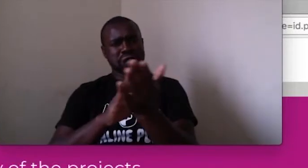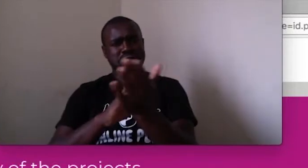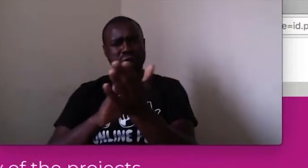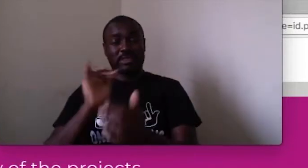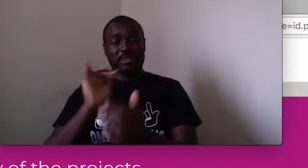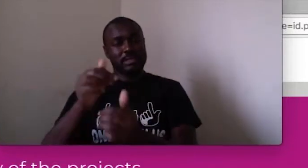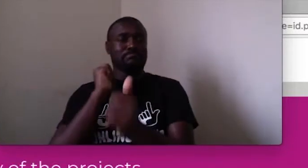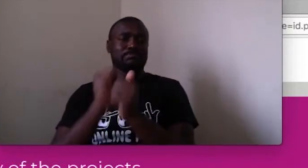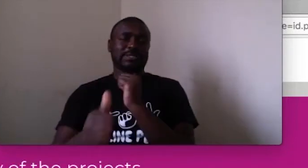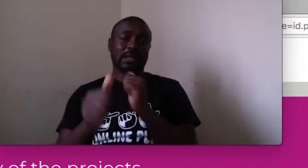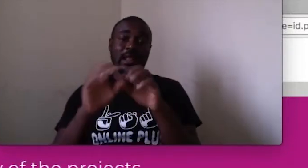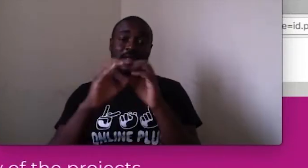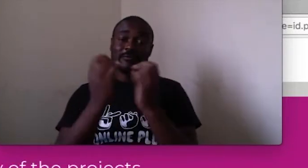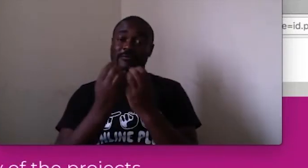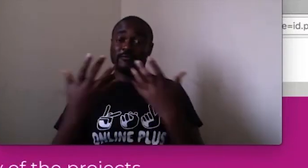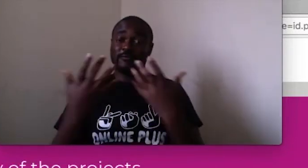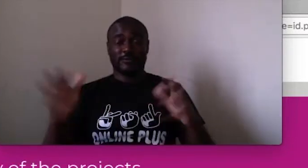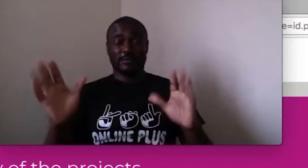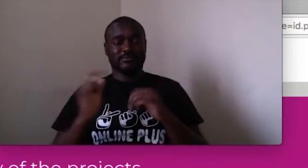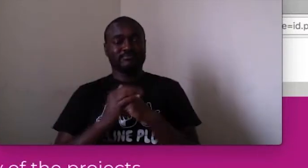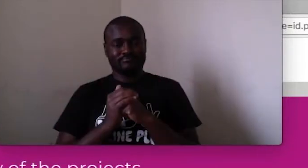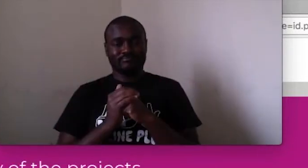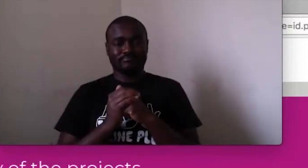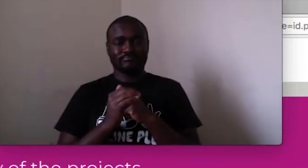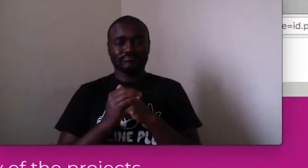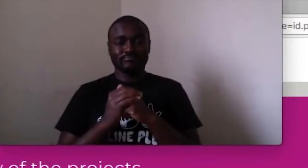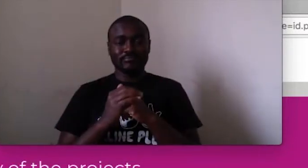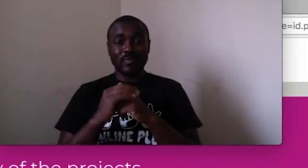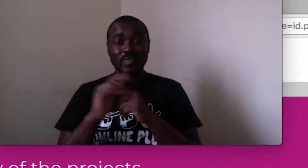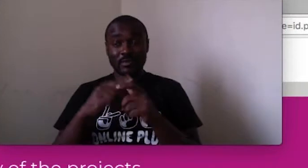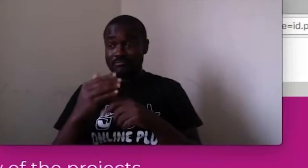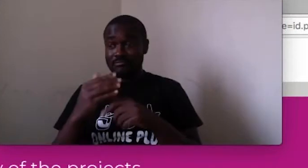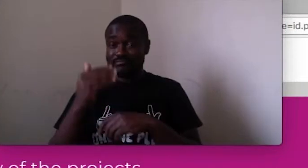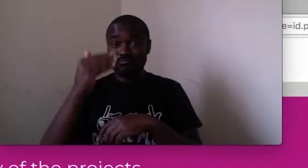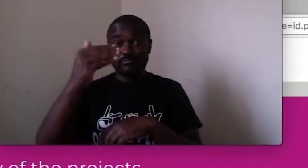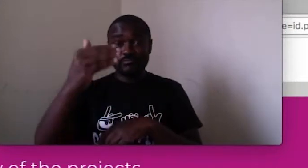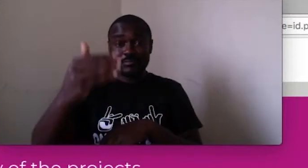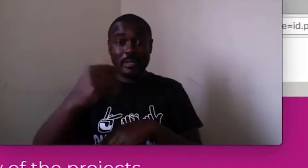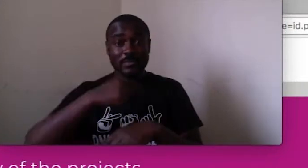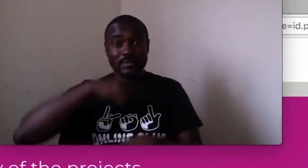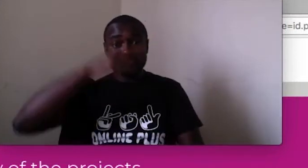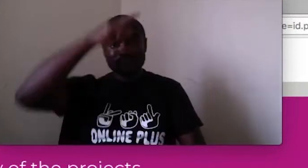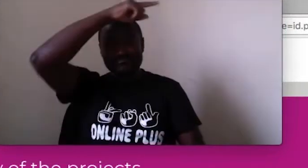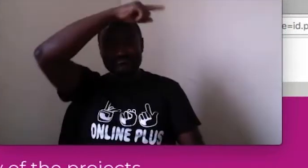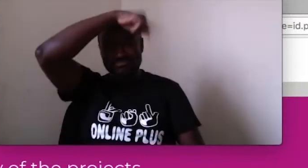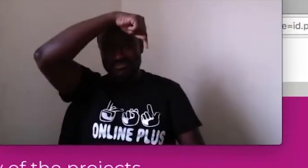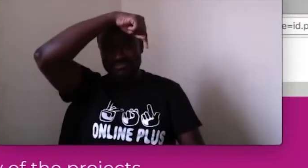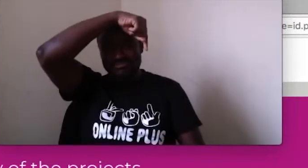and all the students. They were commending all the That was our final project We passed with flying colours